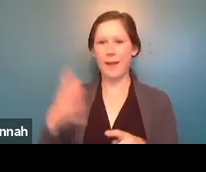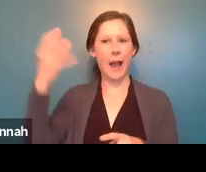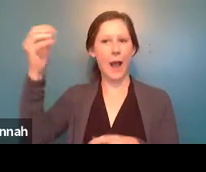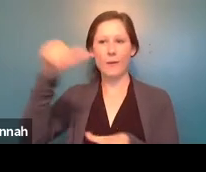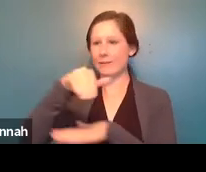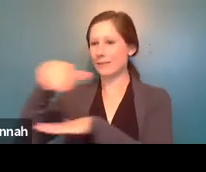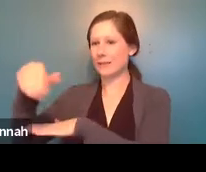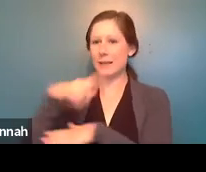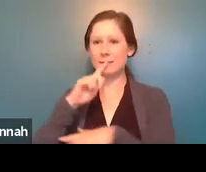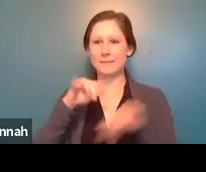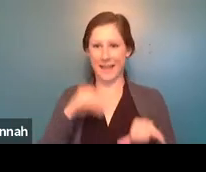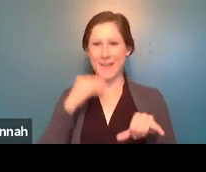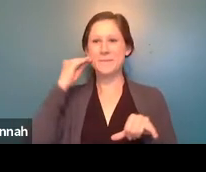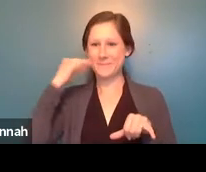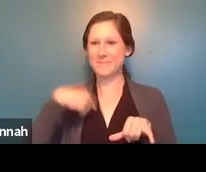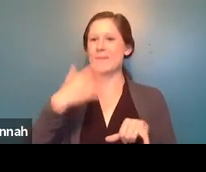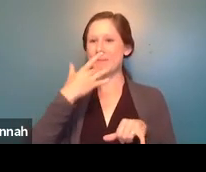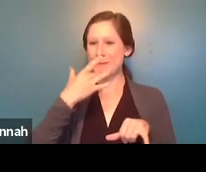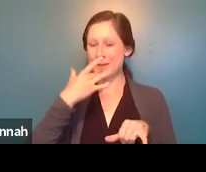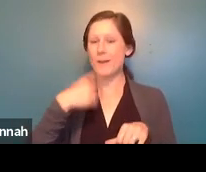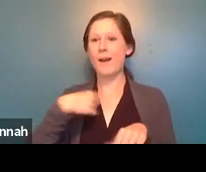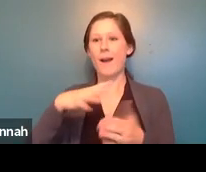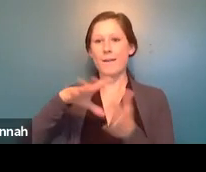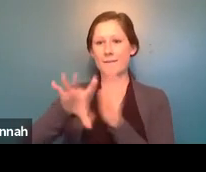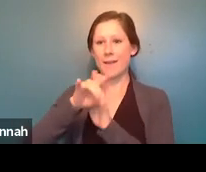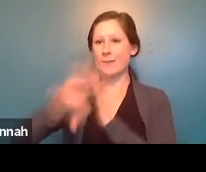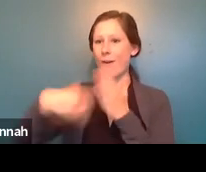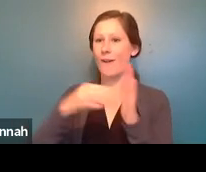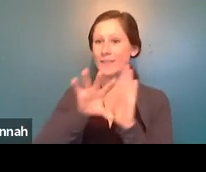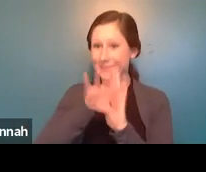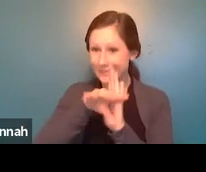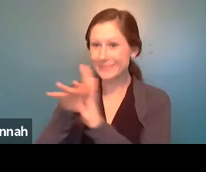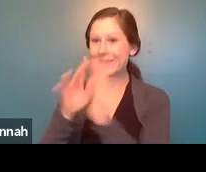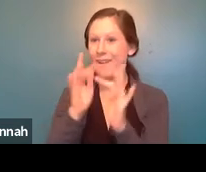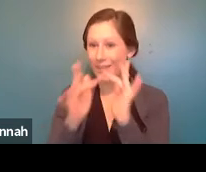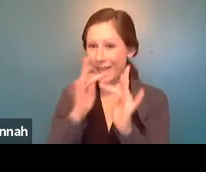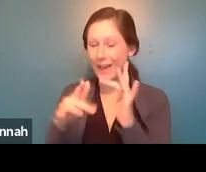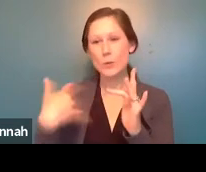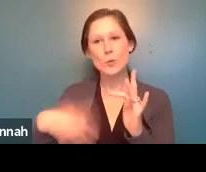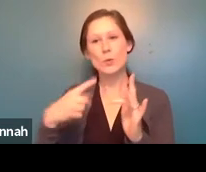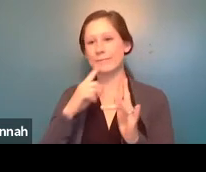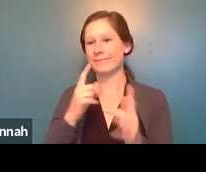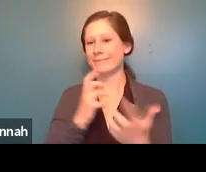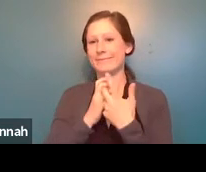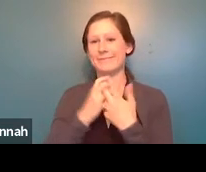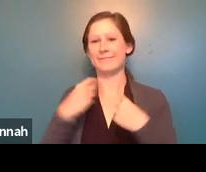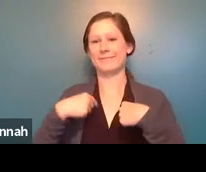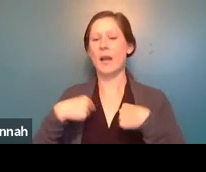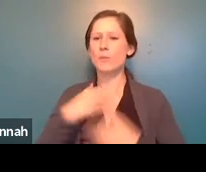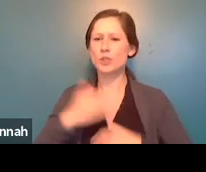I'm really finding all this online content right up my alley and I really appreciate all of you guys. We actually at MindEye